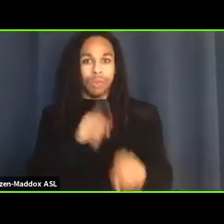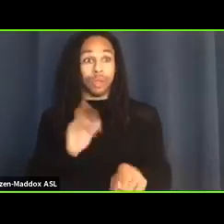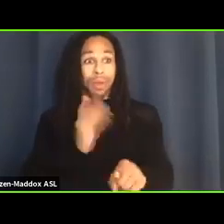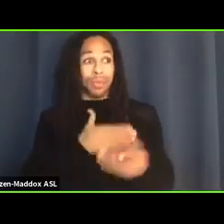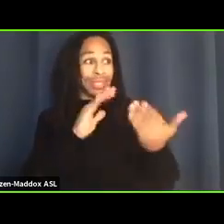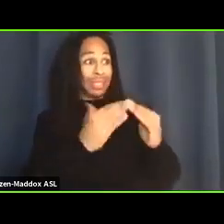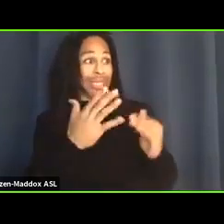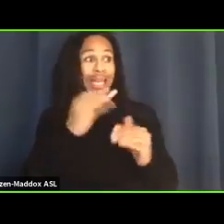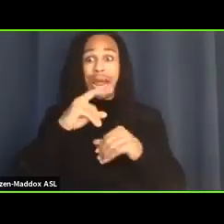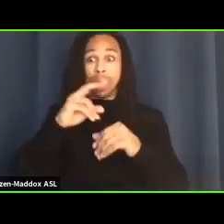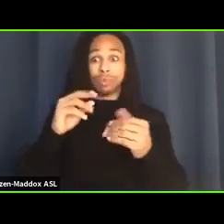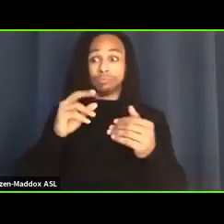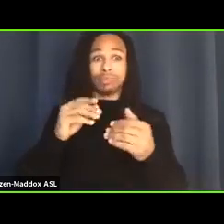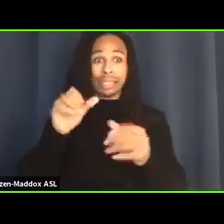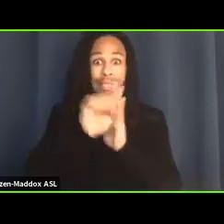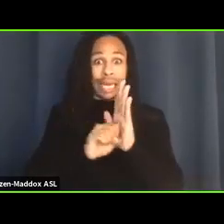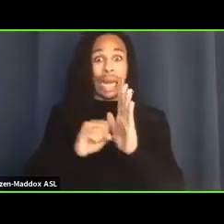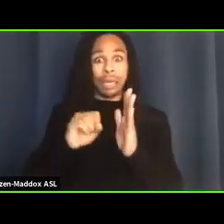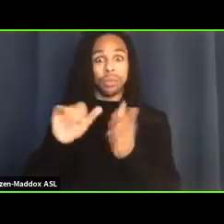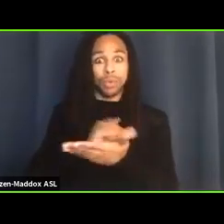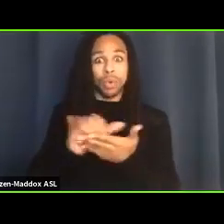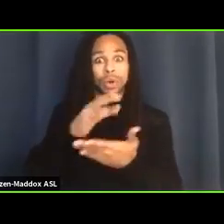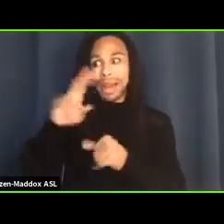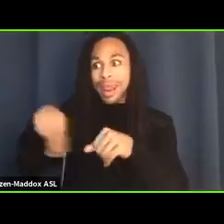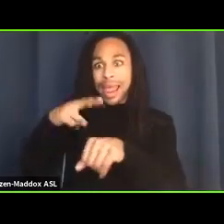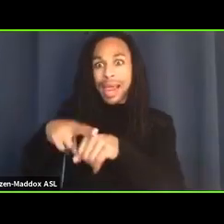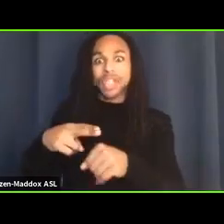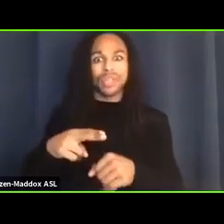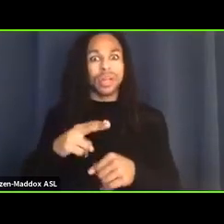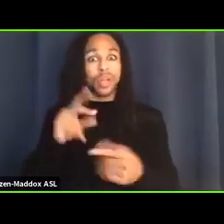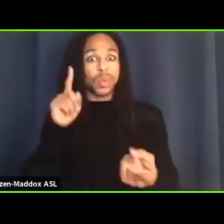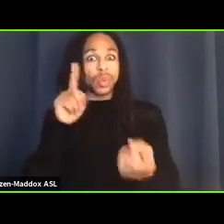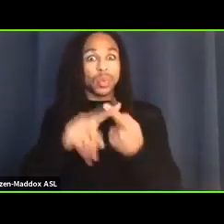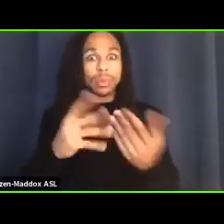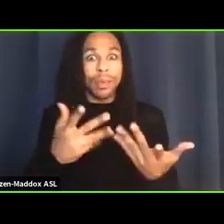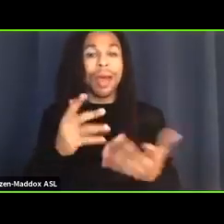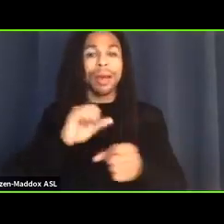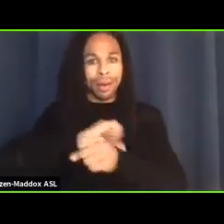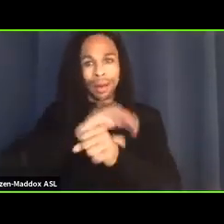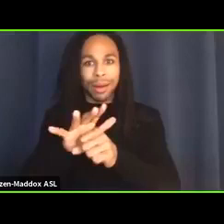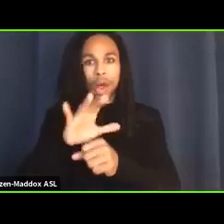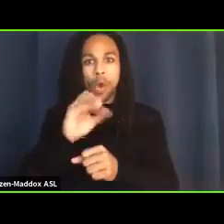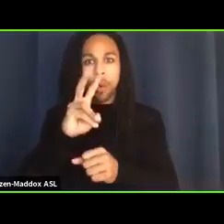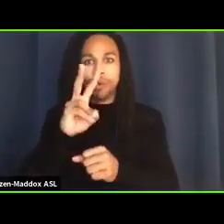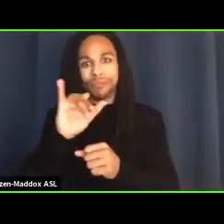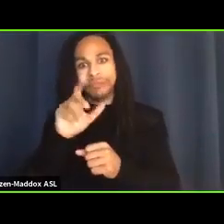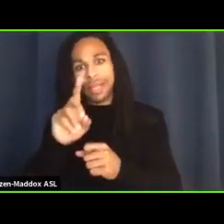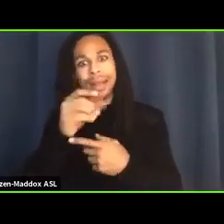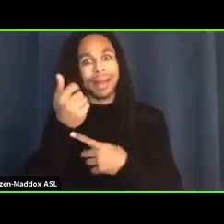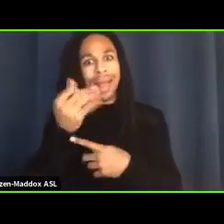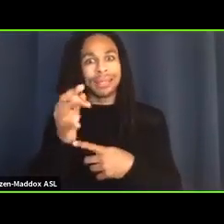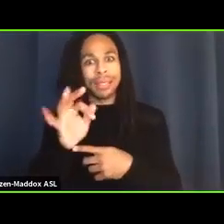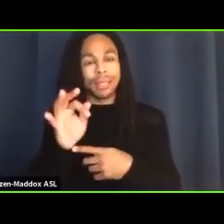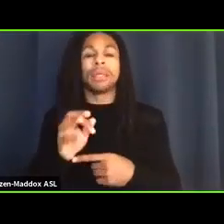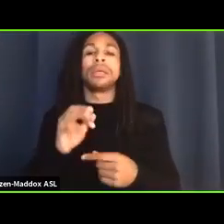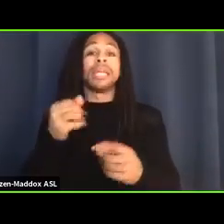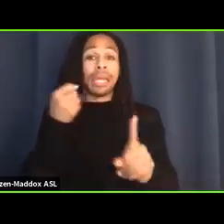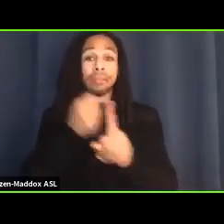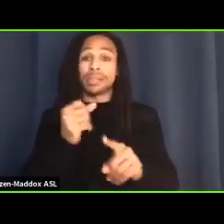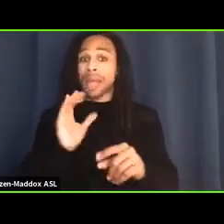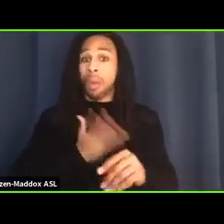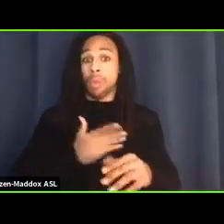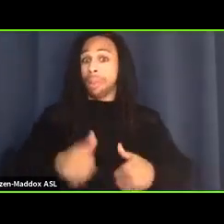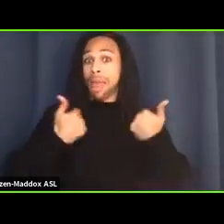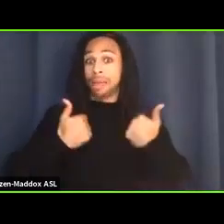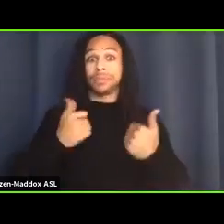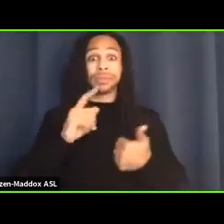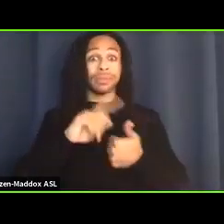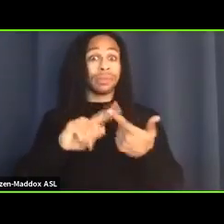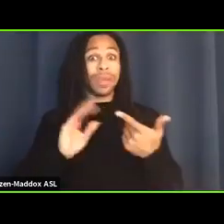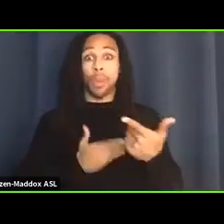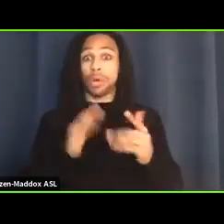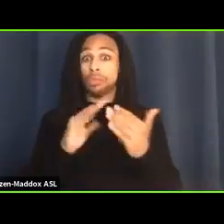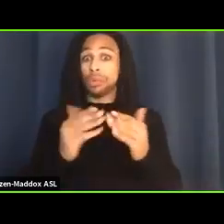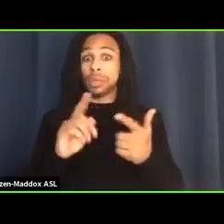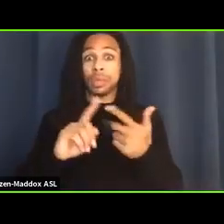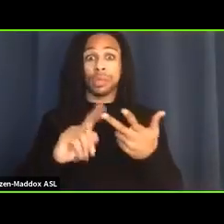in my studio apartment in Queens on the land of the Lenape people. It's a moment of urgency